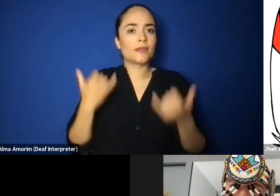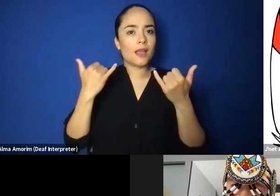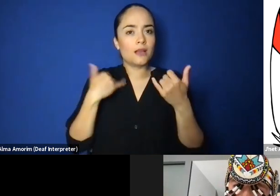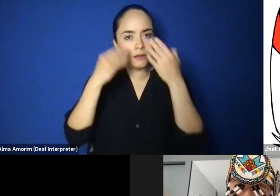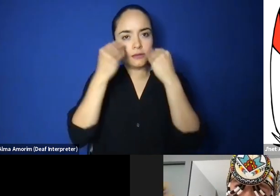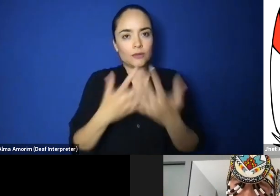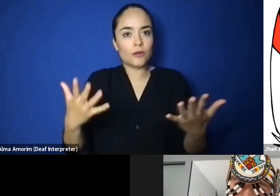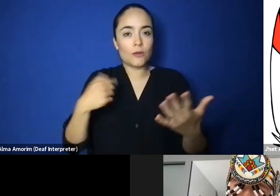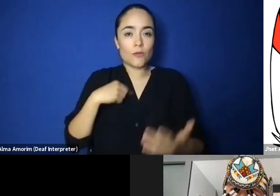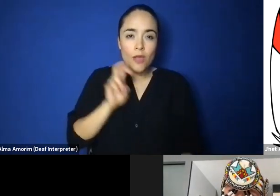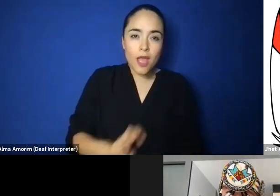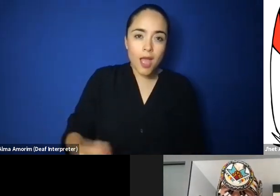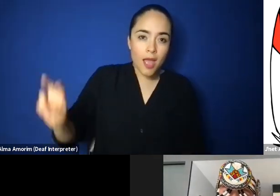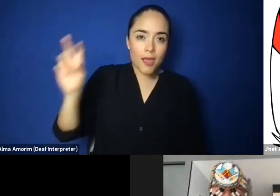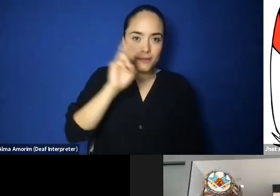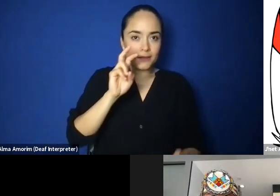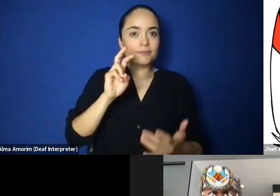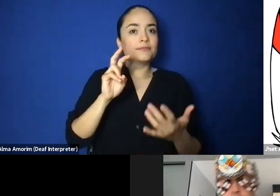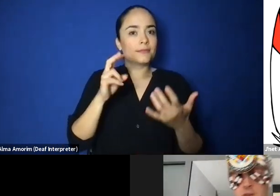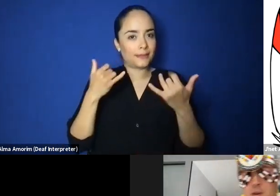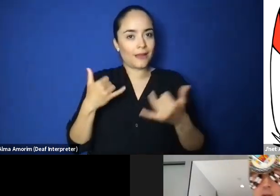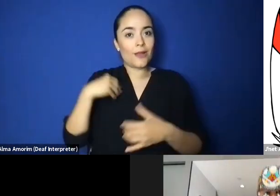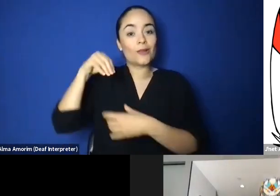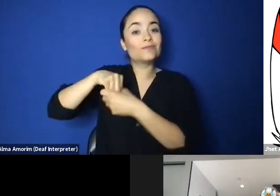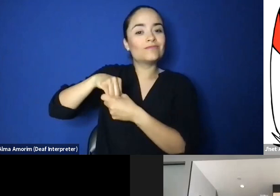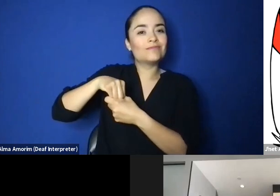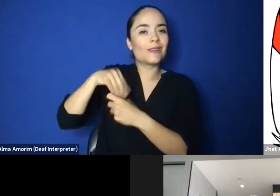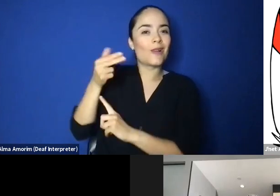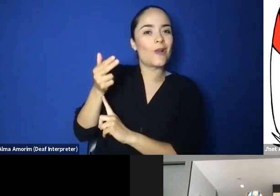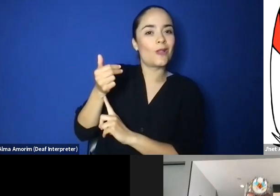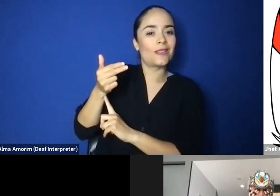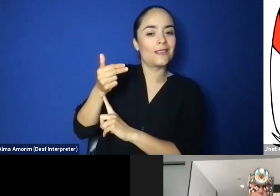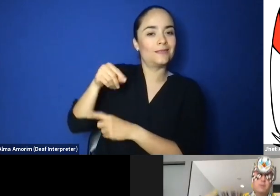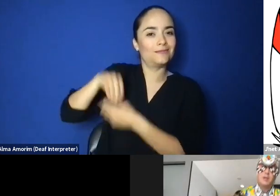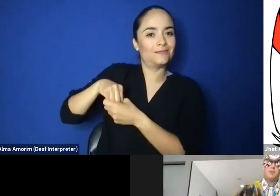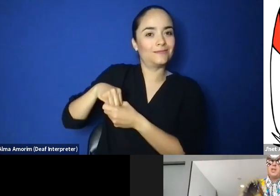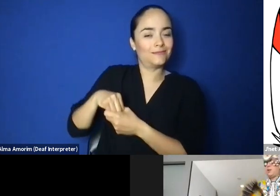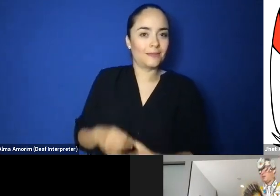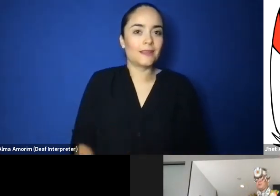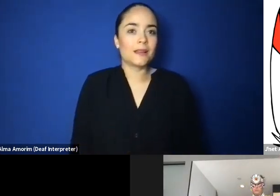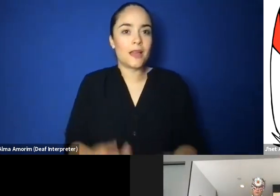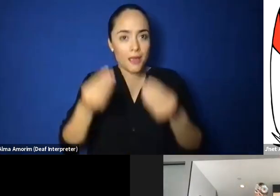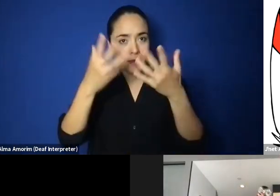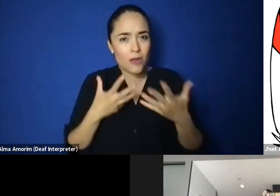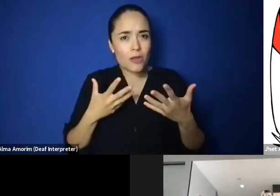make it work to be here with everybody, so you let me know if this looks okay back here. Perfect.